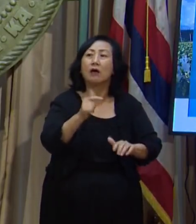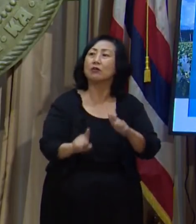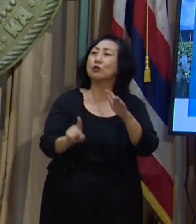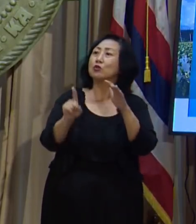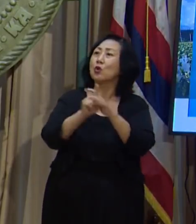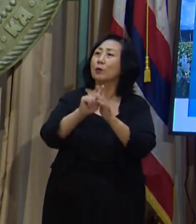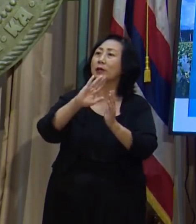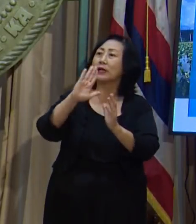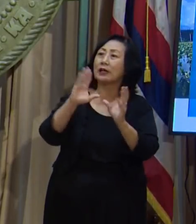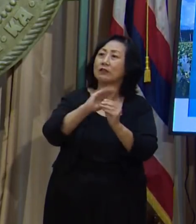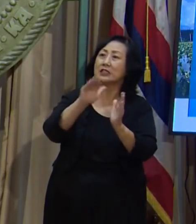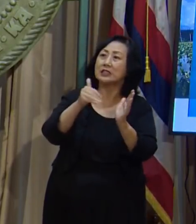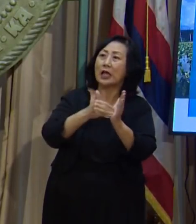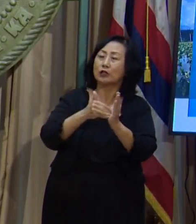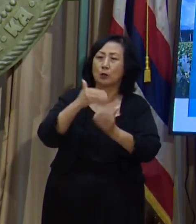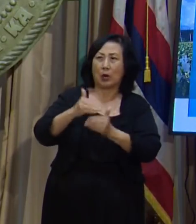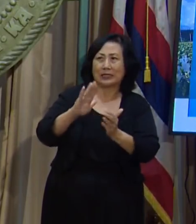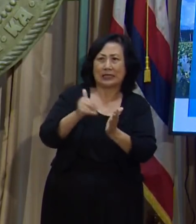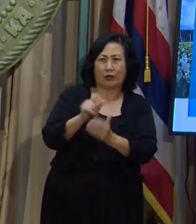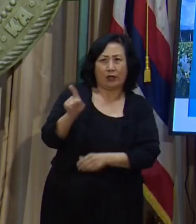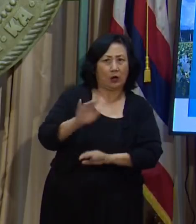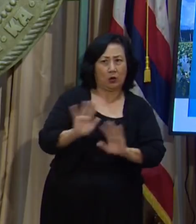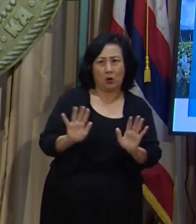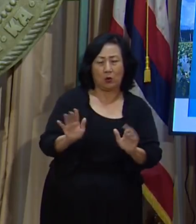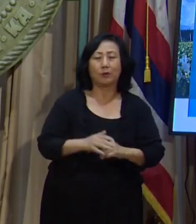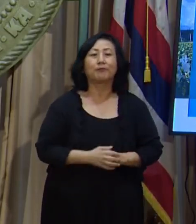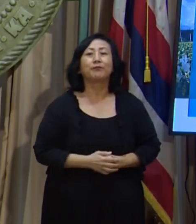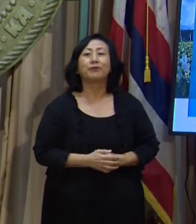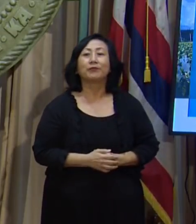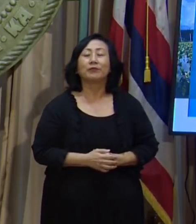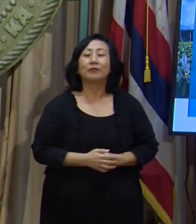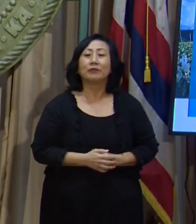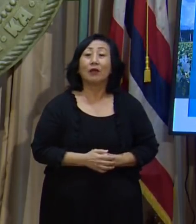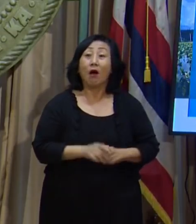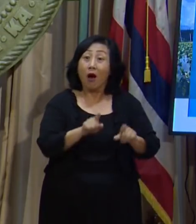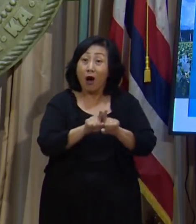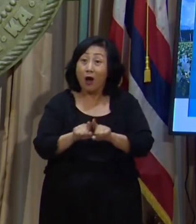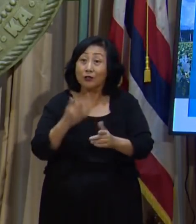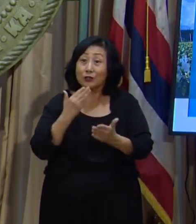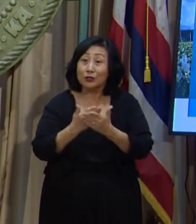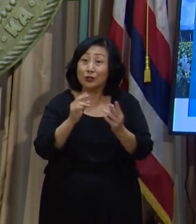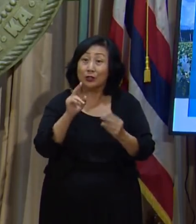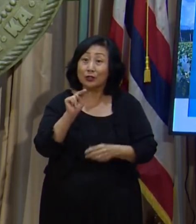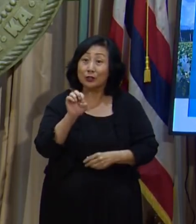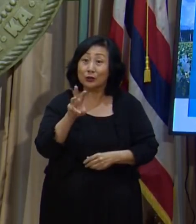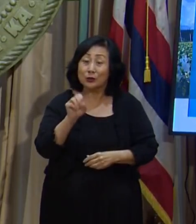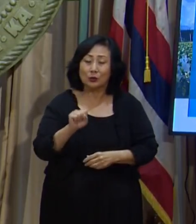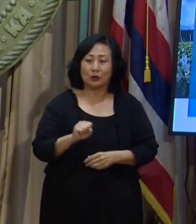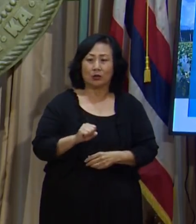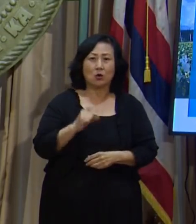PLEASE CONTINUE TO DO SO ONLINE. DO NOT TRY TO GO TO THE NEW PROCESSING CENTER.